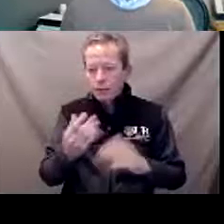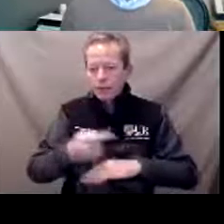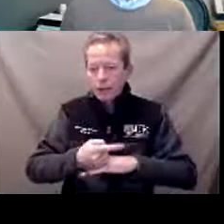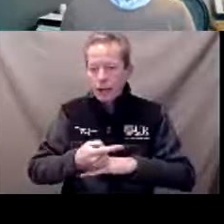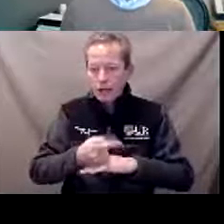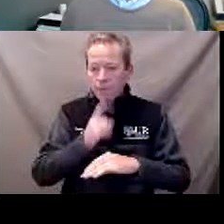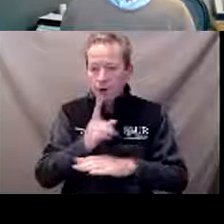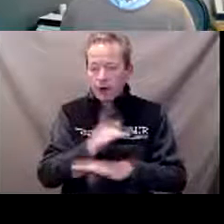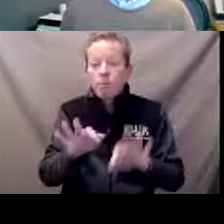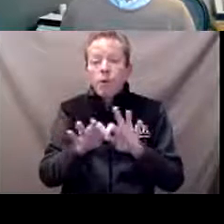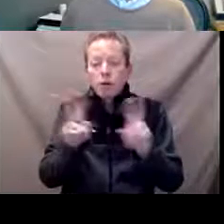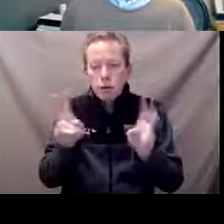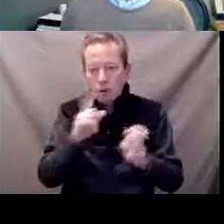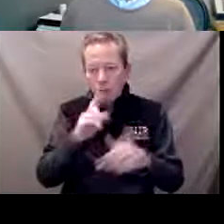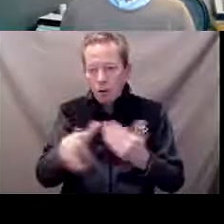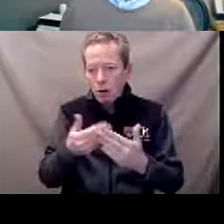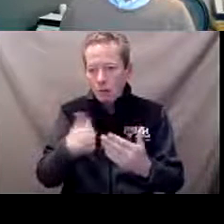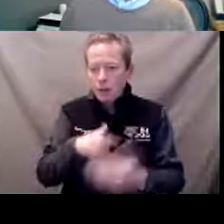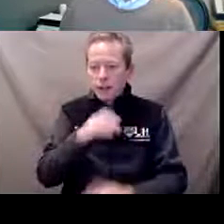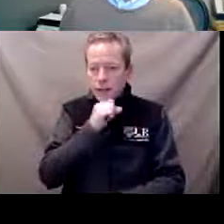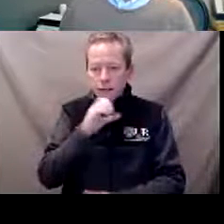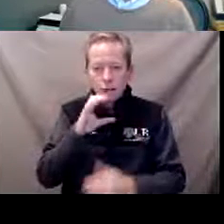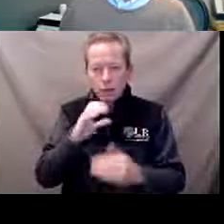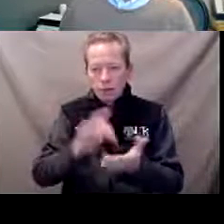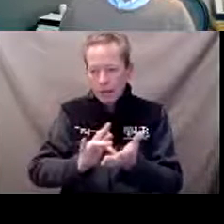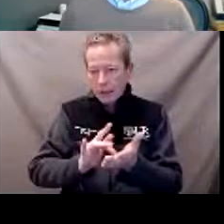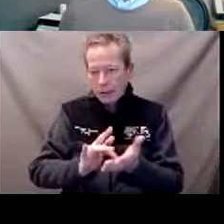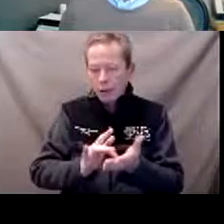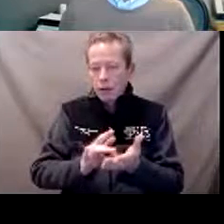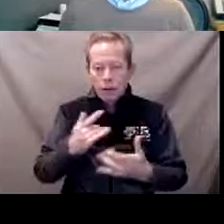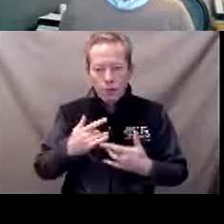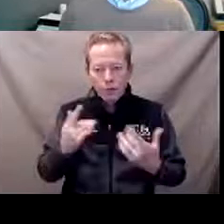in geriatric medicine and we are just absolutely thrilled to have you all join us today. On behalf